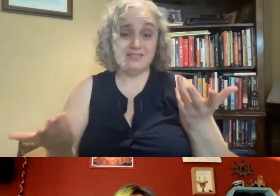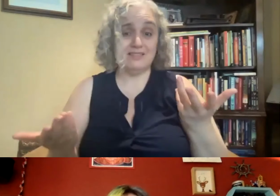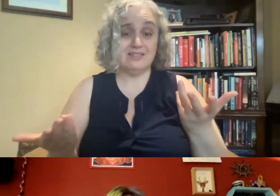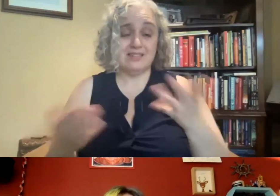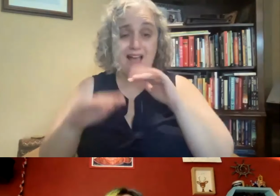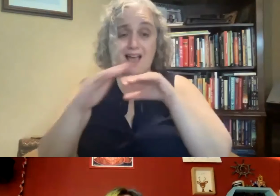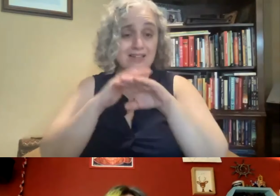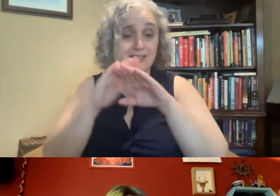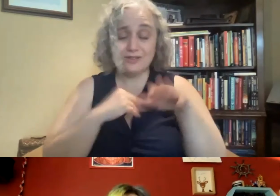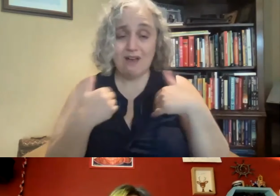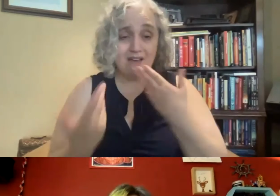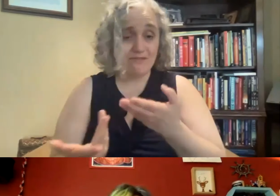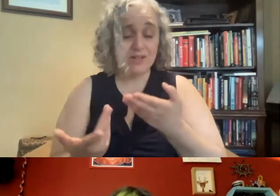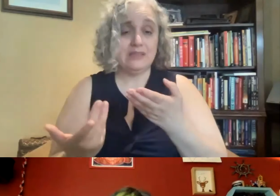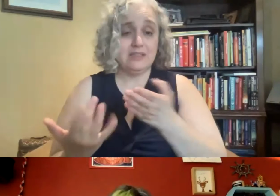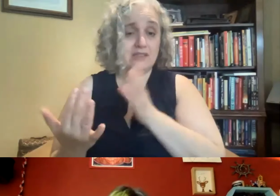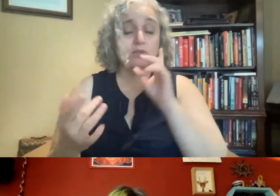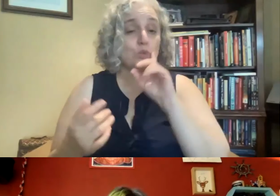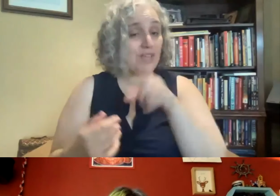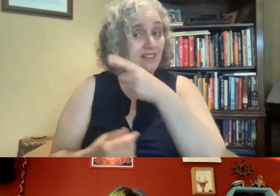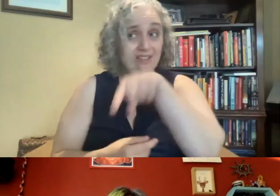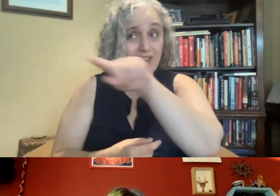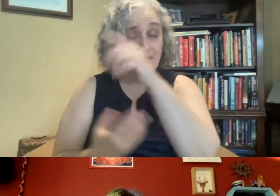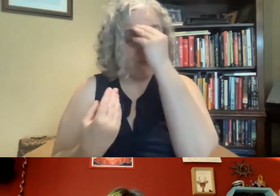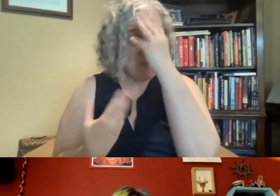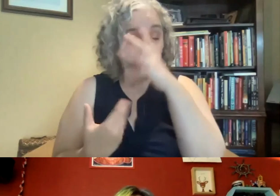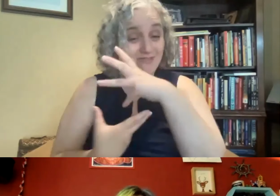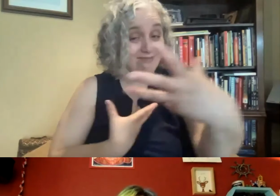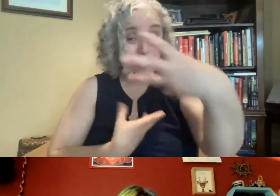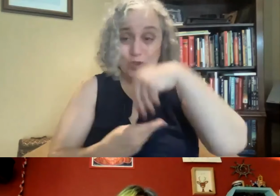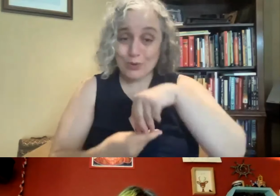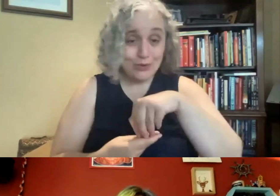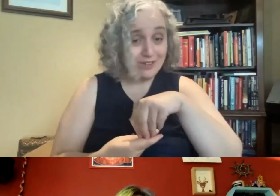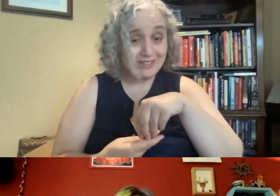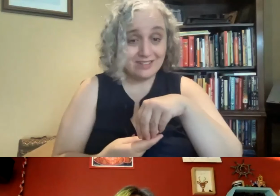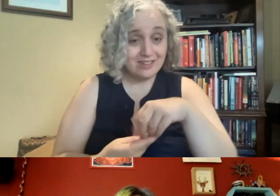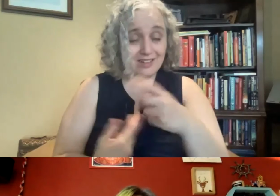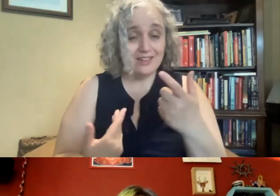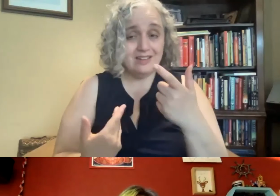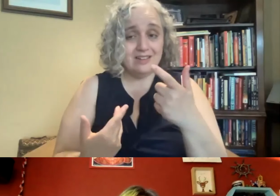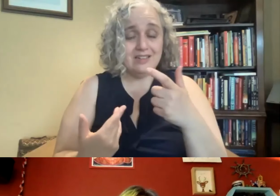their data is definitely not getting included in how do we help those systems.